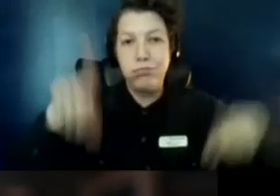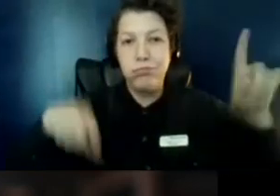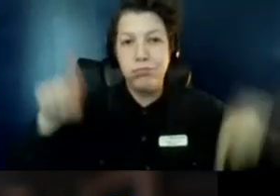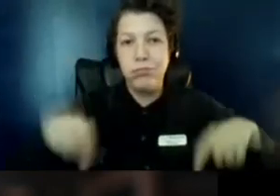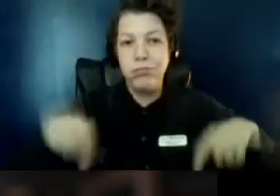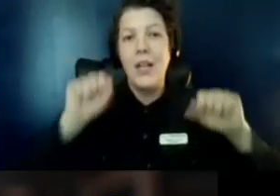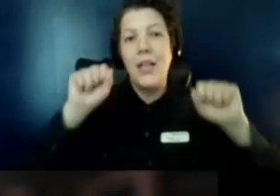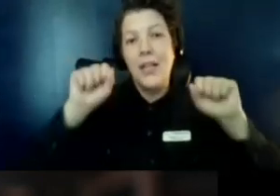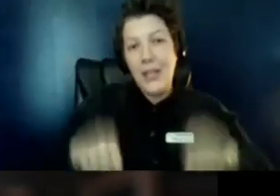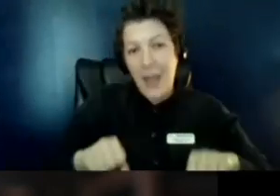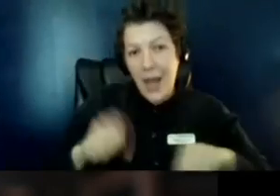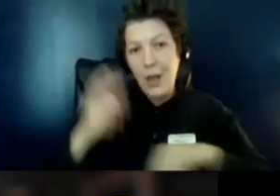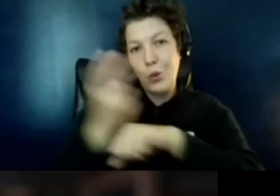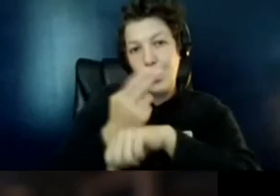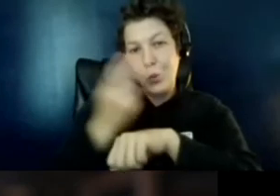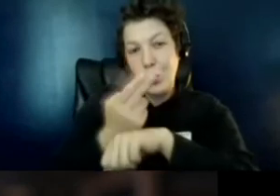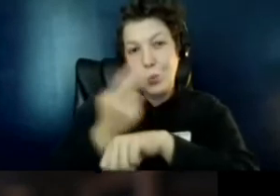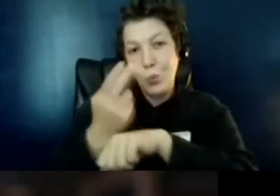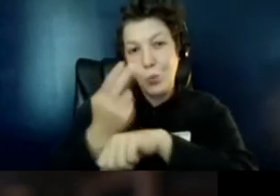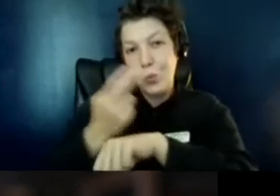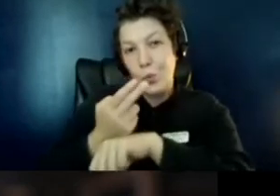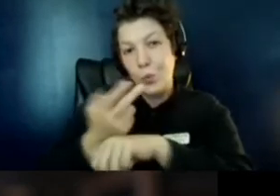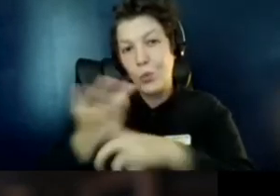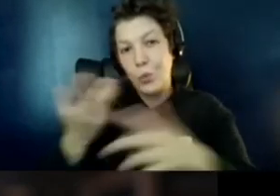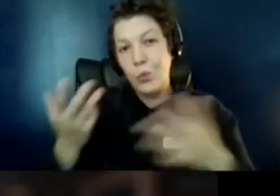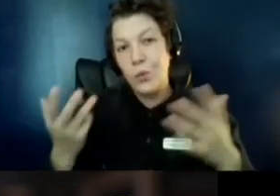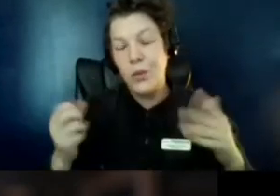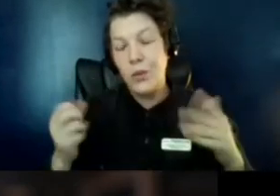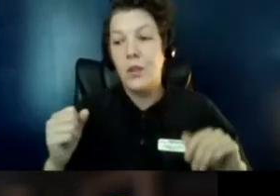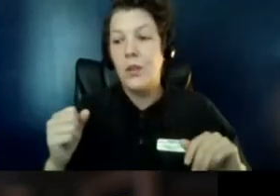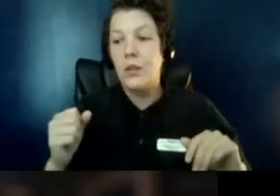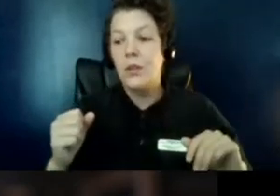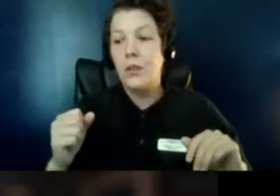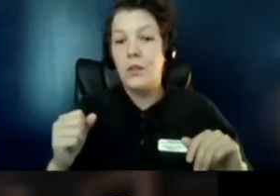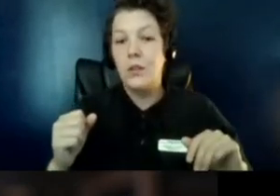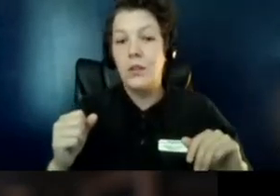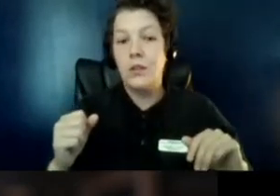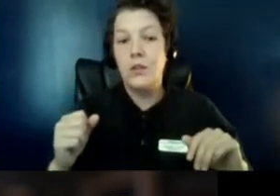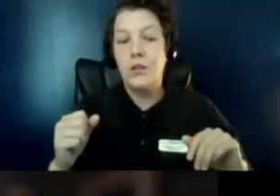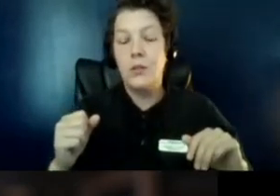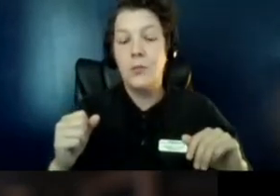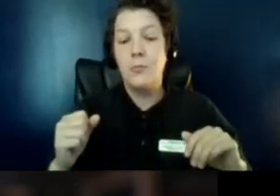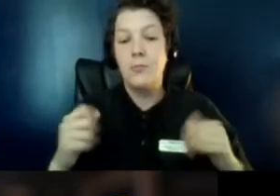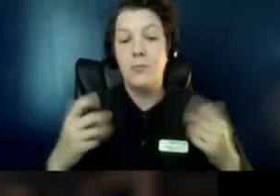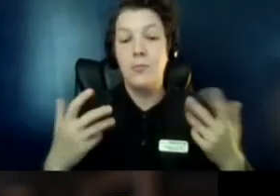okay. And this is the change that we need. It's